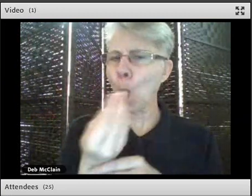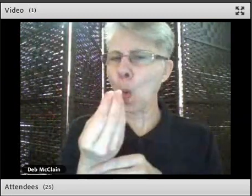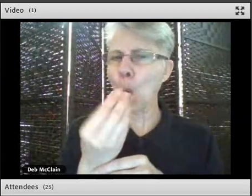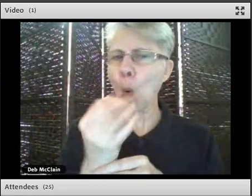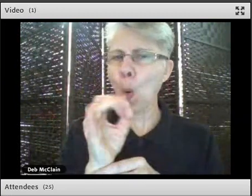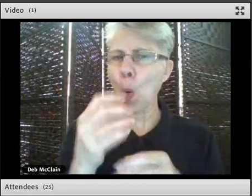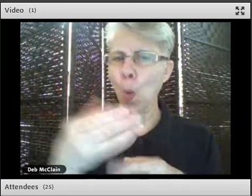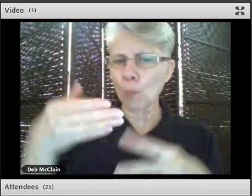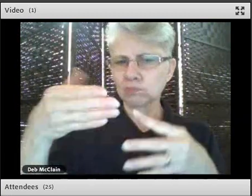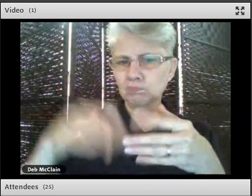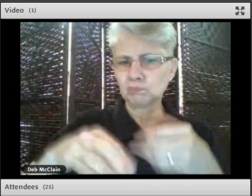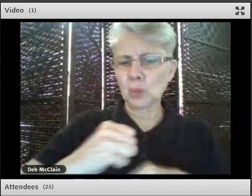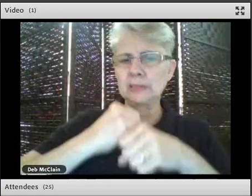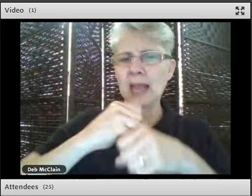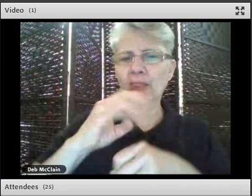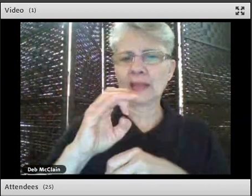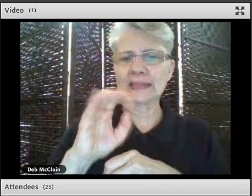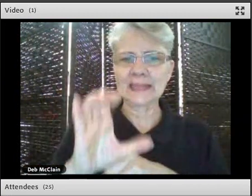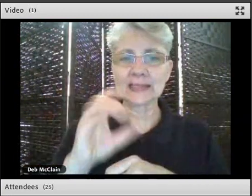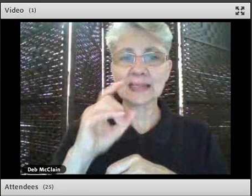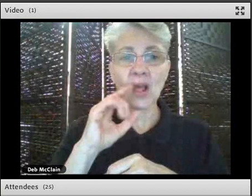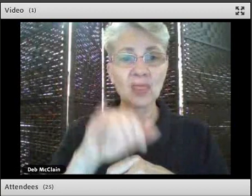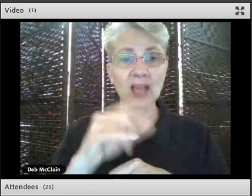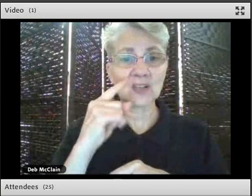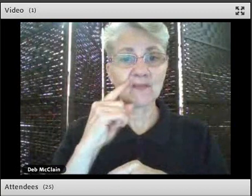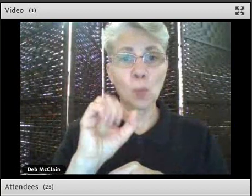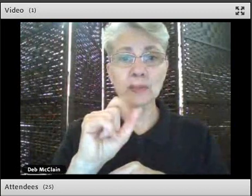and we can see more copyright information.